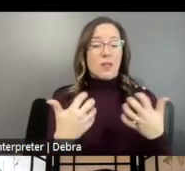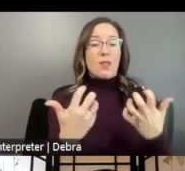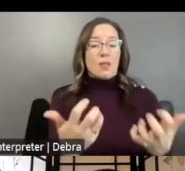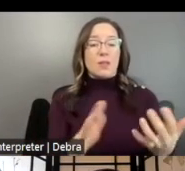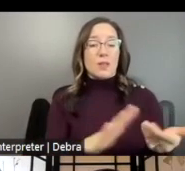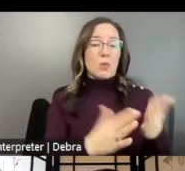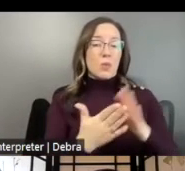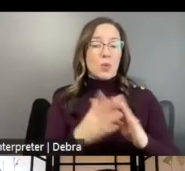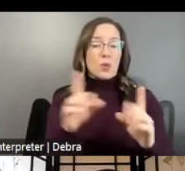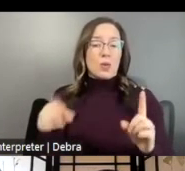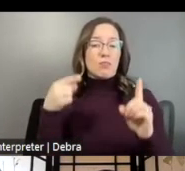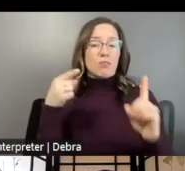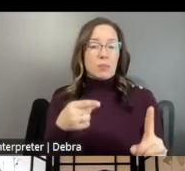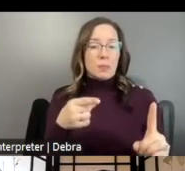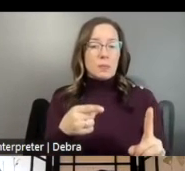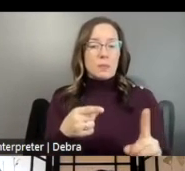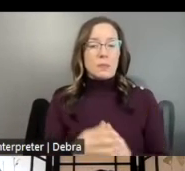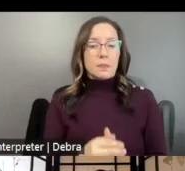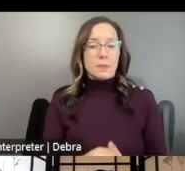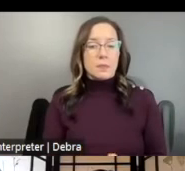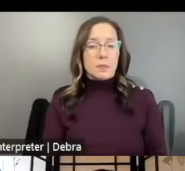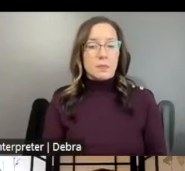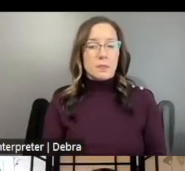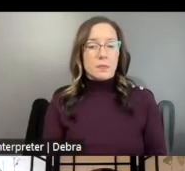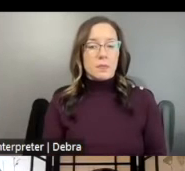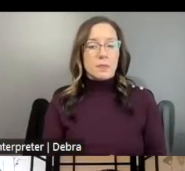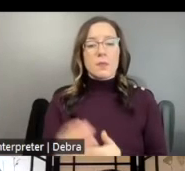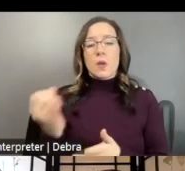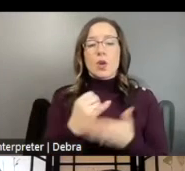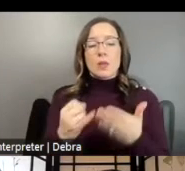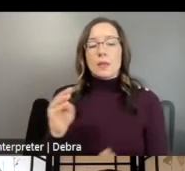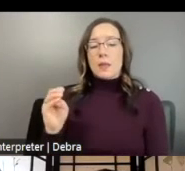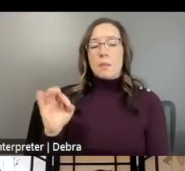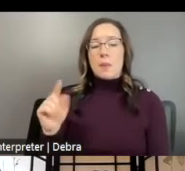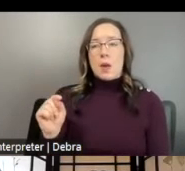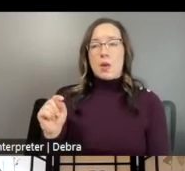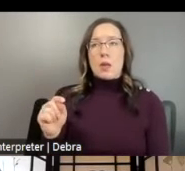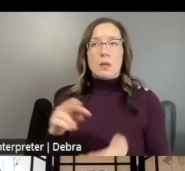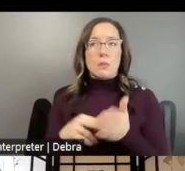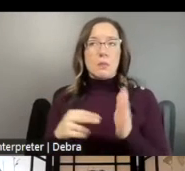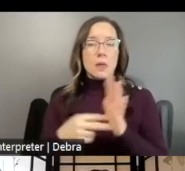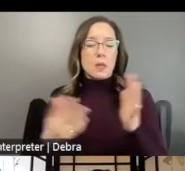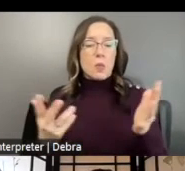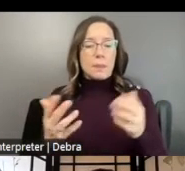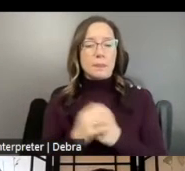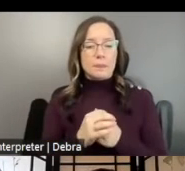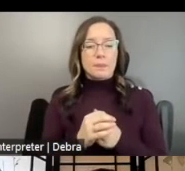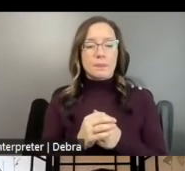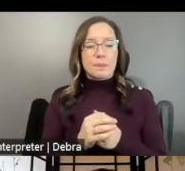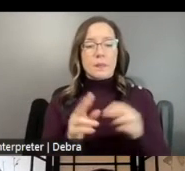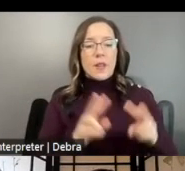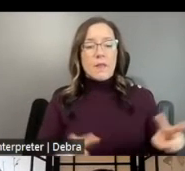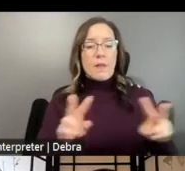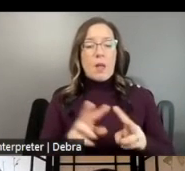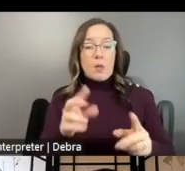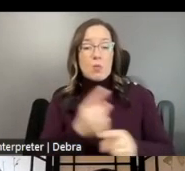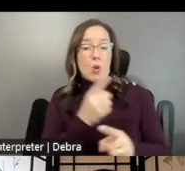PROJECT AIMS TO SERVE. ARTISTIC MERIT INCLUDES THE VALUE AND APPROPRIATENESS OF THE PROJECT